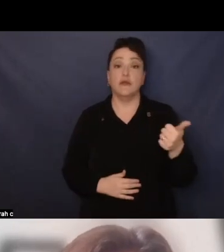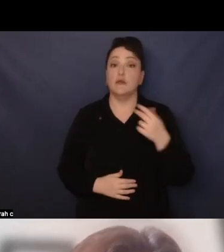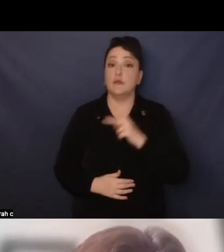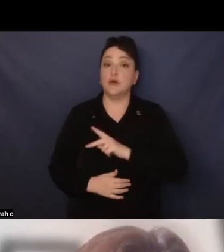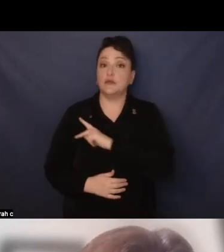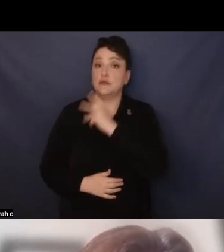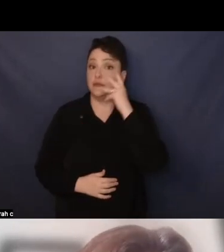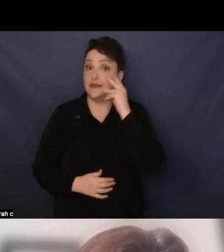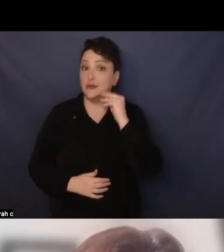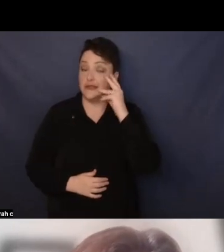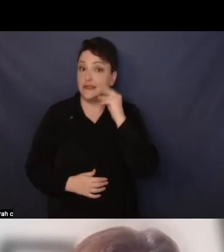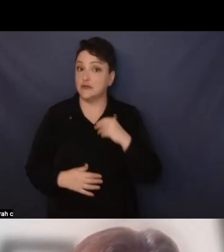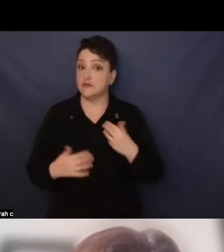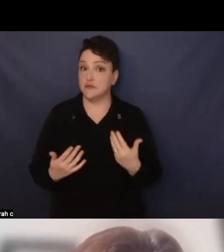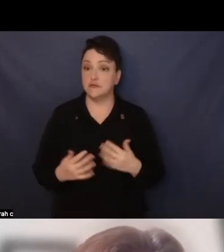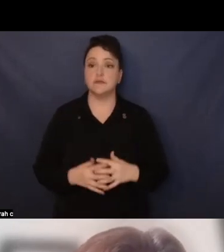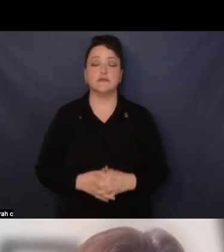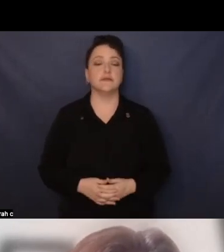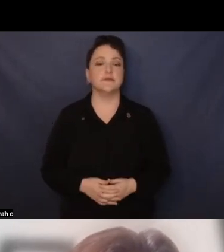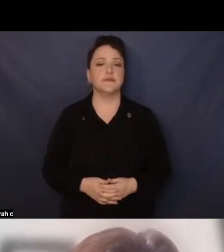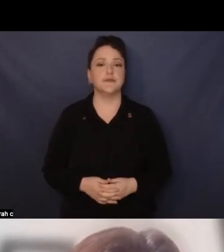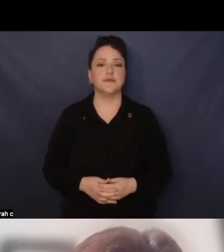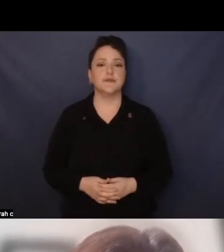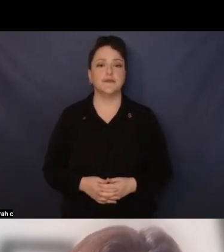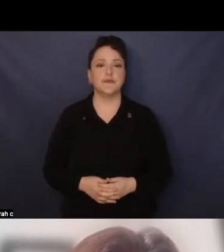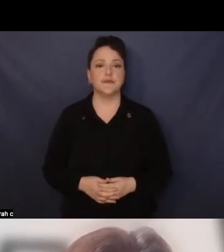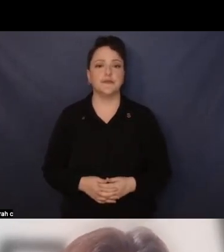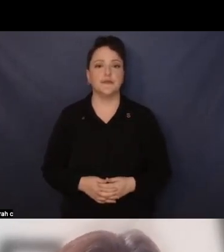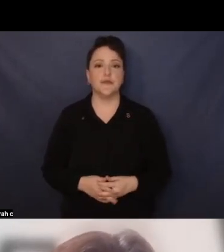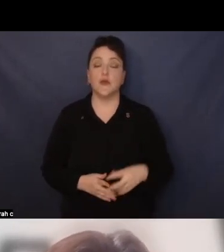Is if you had a prior experience in which you were accommodated for an appointment,